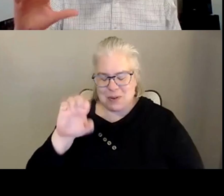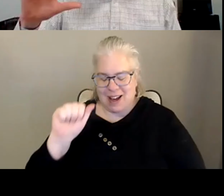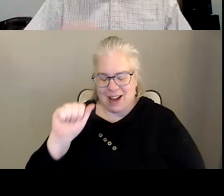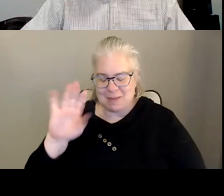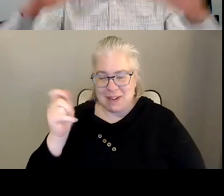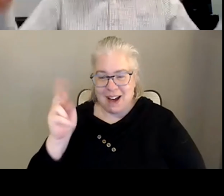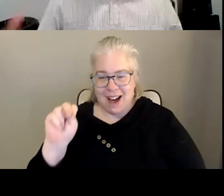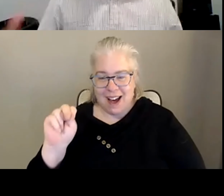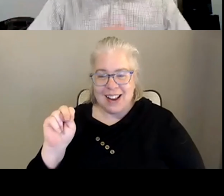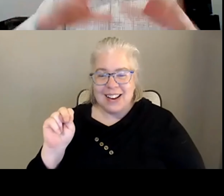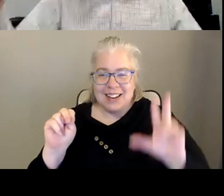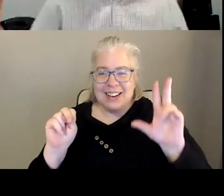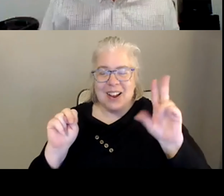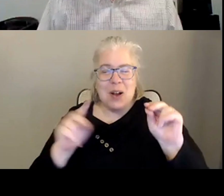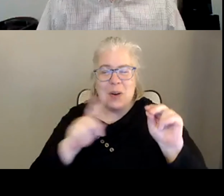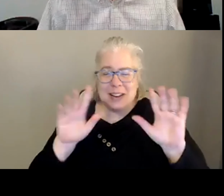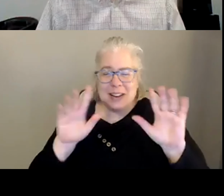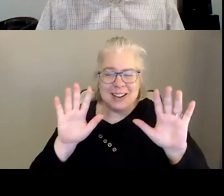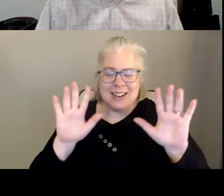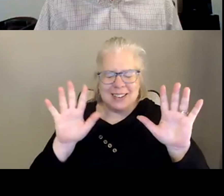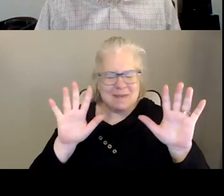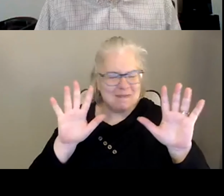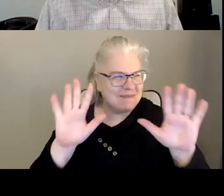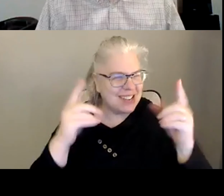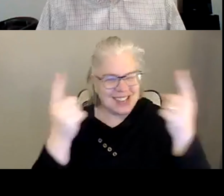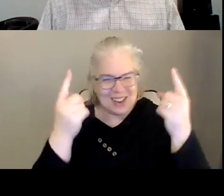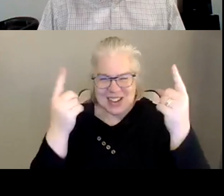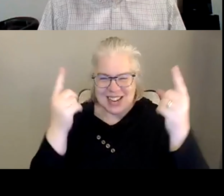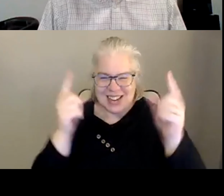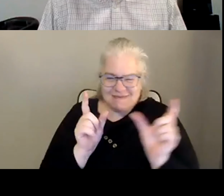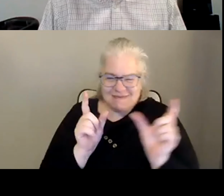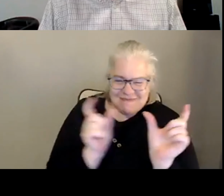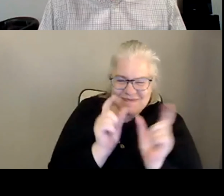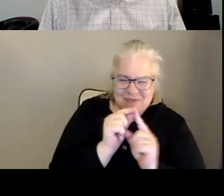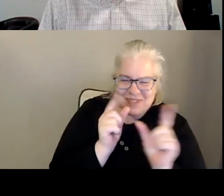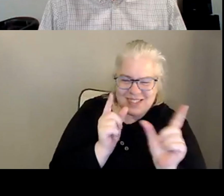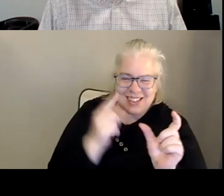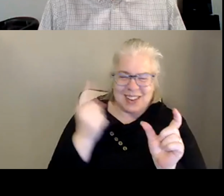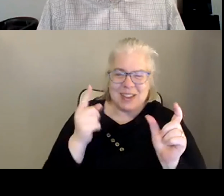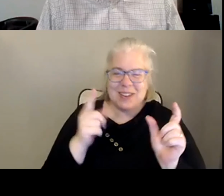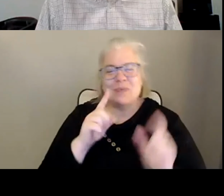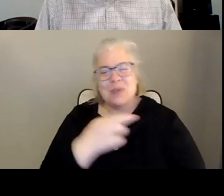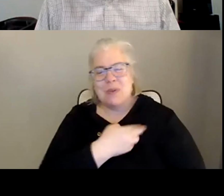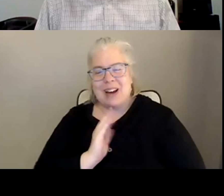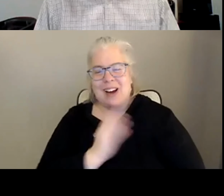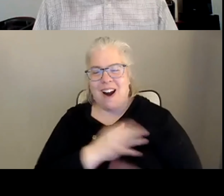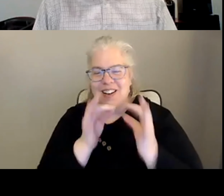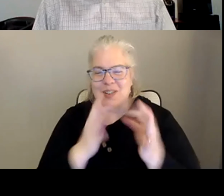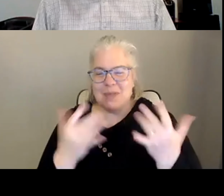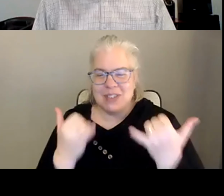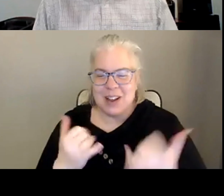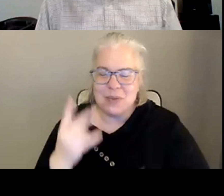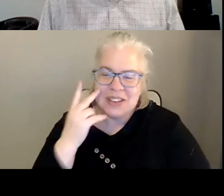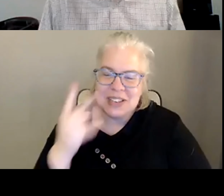It was really amazing Rebecca is our interpreter today. So you'll see her in the box.